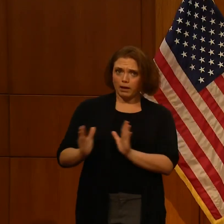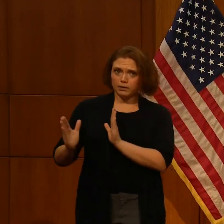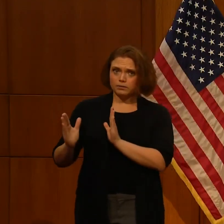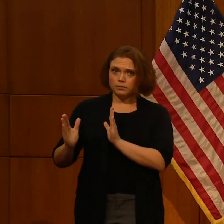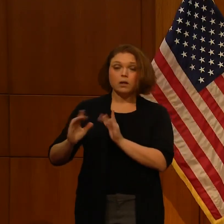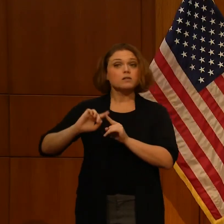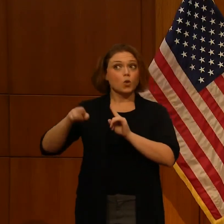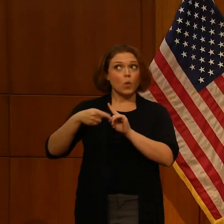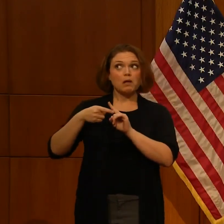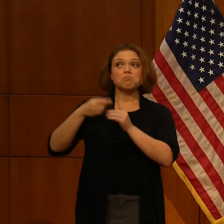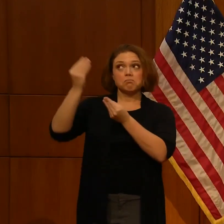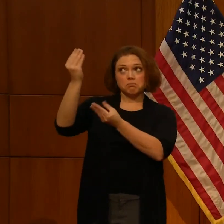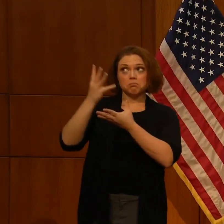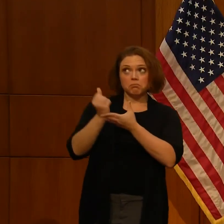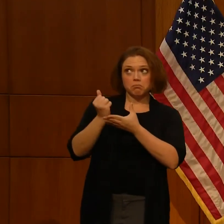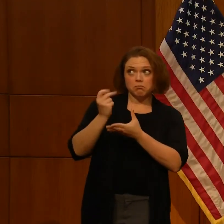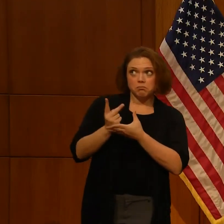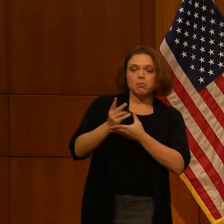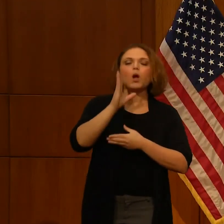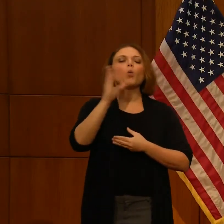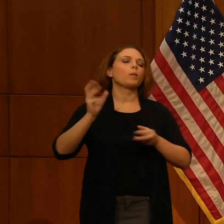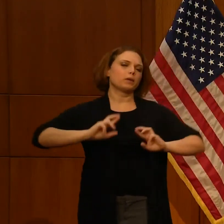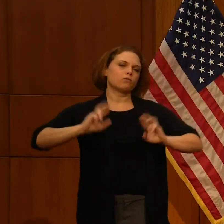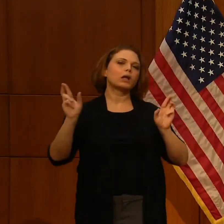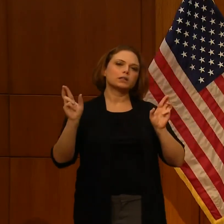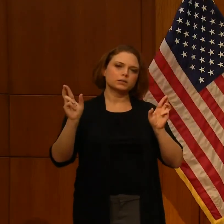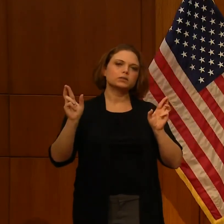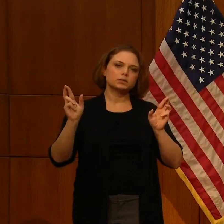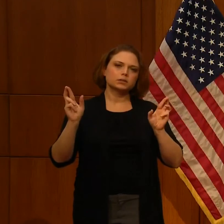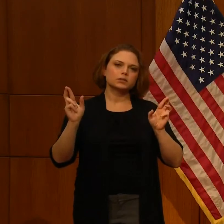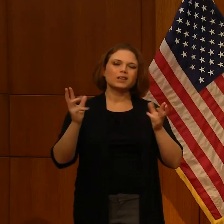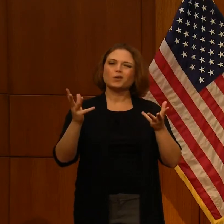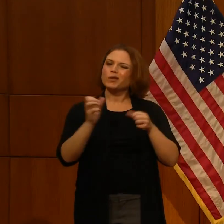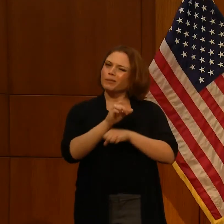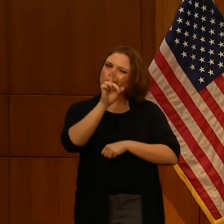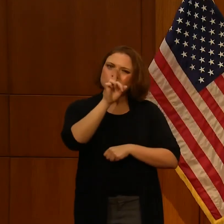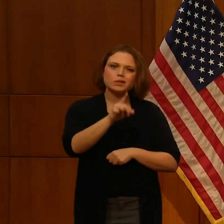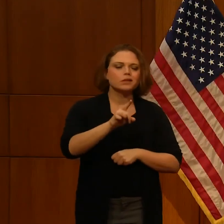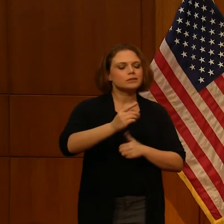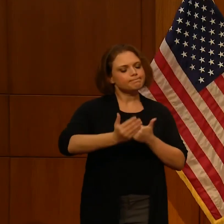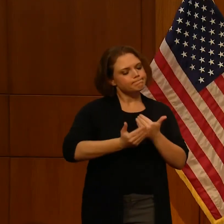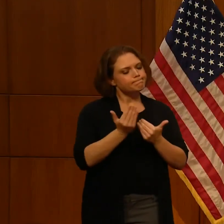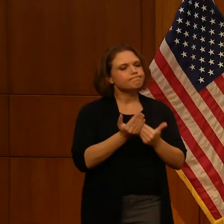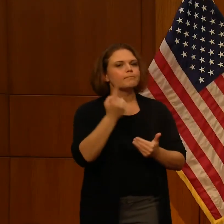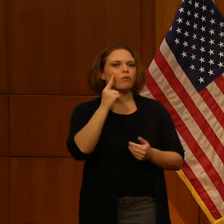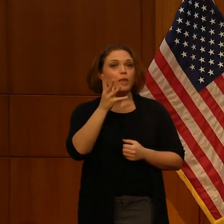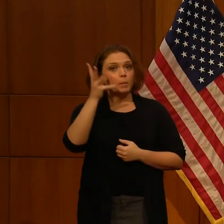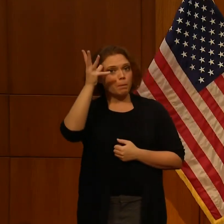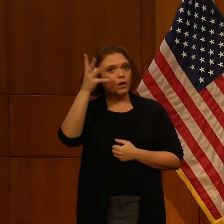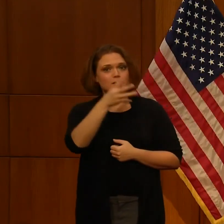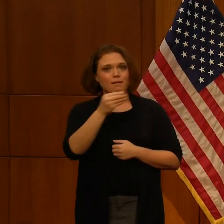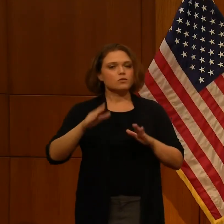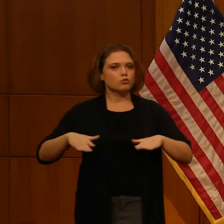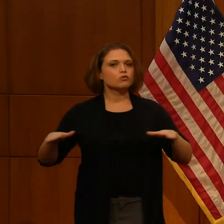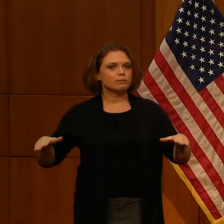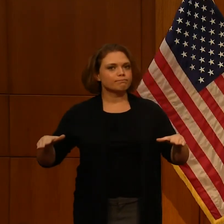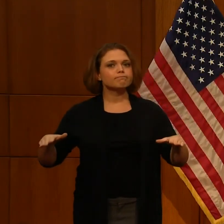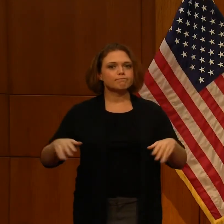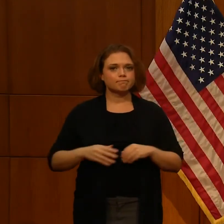UNDERWAY. WHEN THE TIME COMES, WE'LL BE READY BECAUSE WE WANT